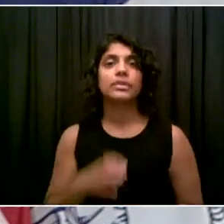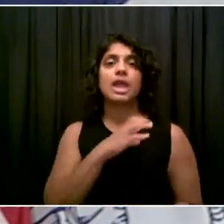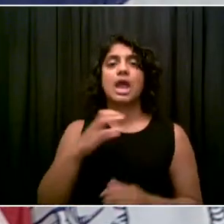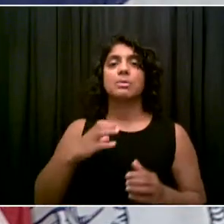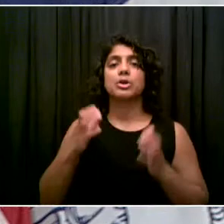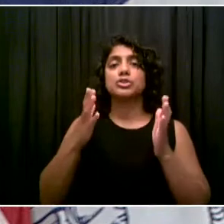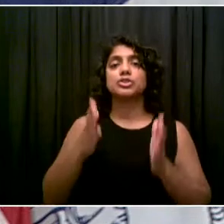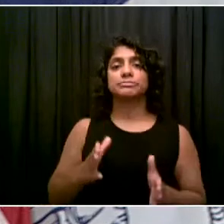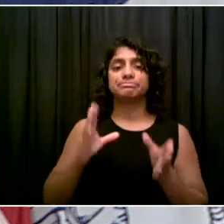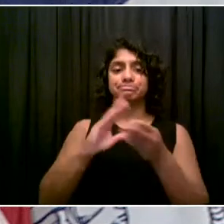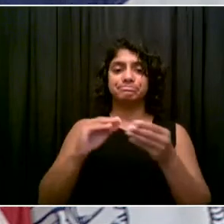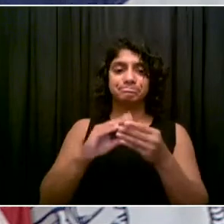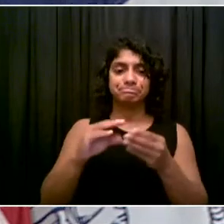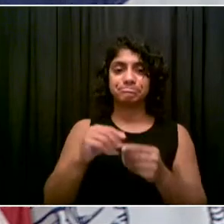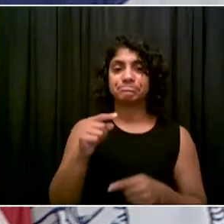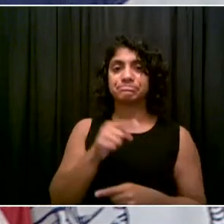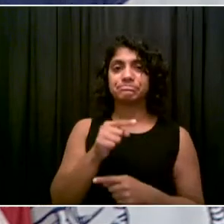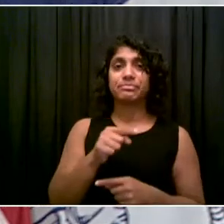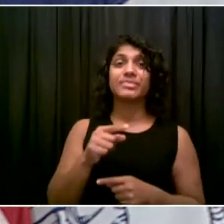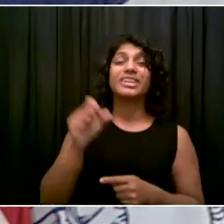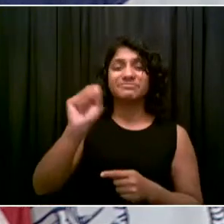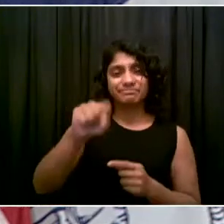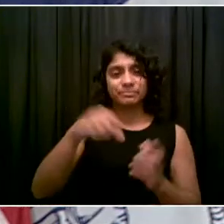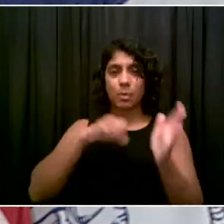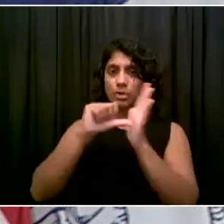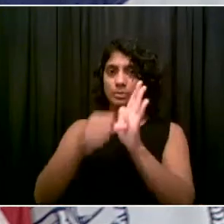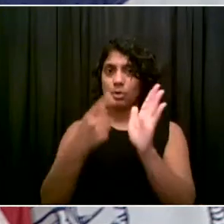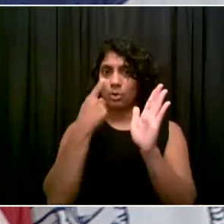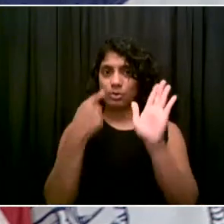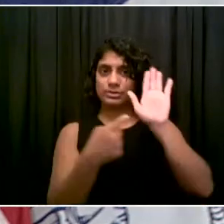THERE CONSEQUENCES. I REALLY DO BELIEVE IT HAS BEGUN IN EARNEST NOW. GO AHEAD